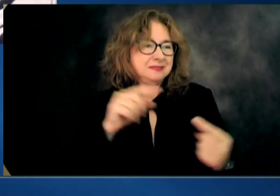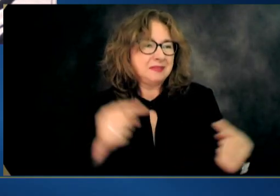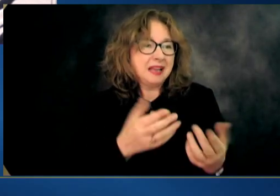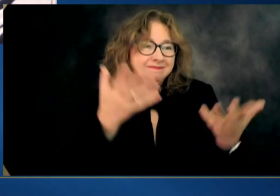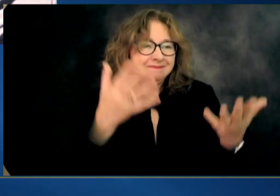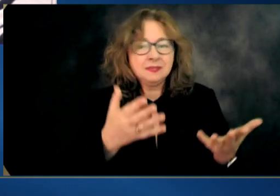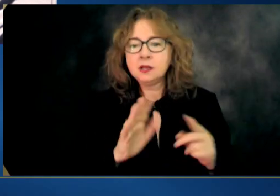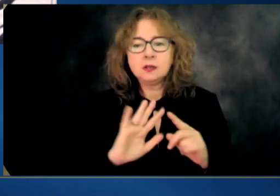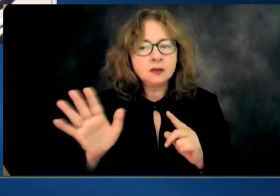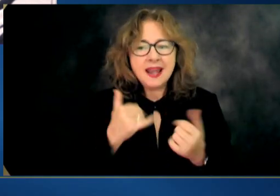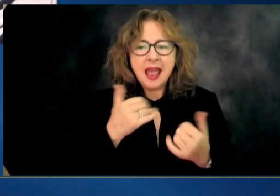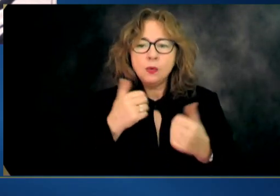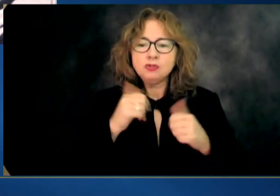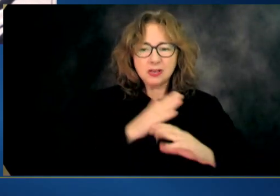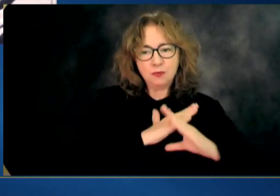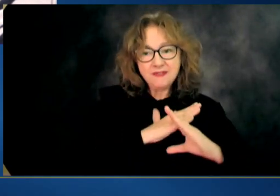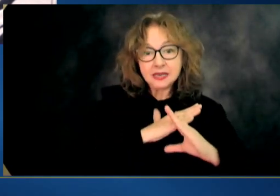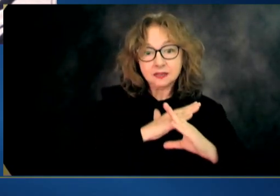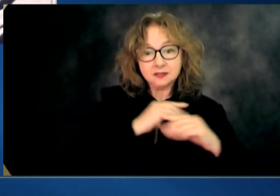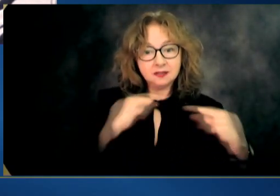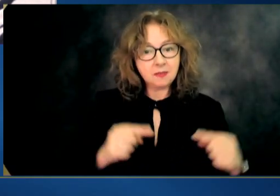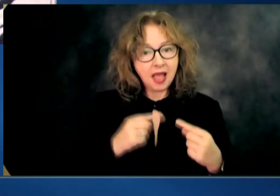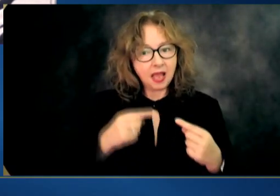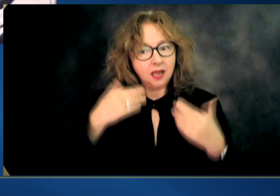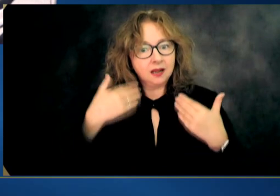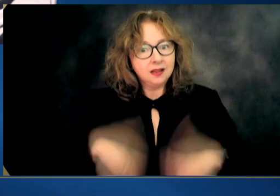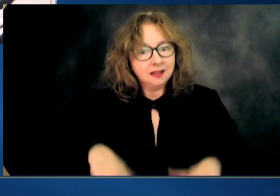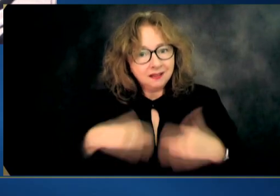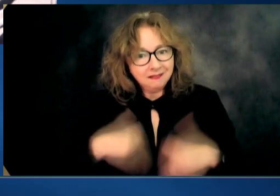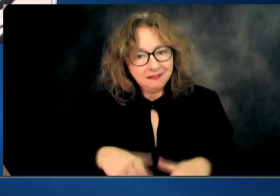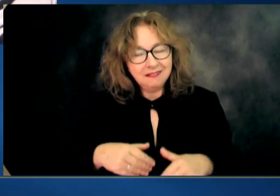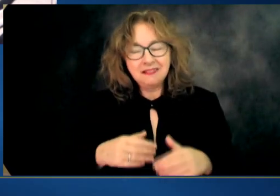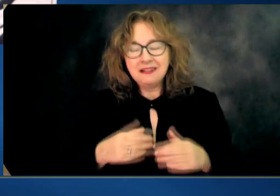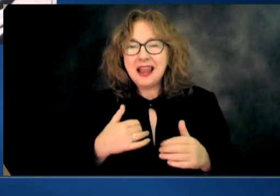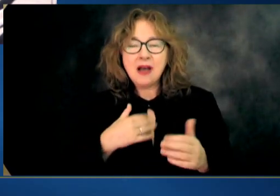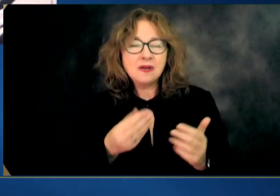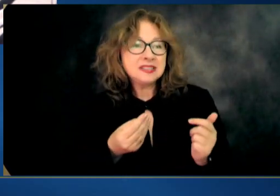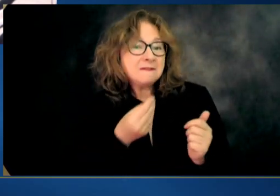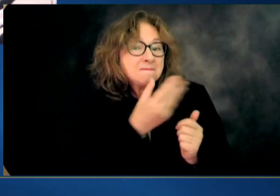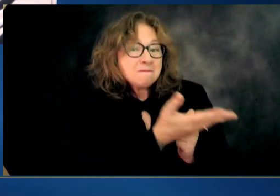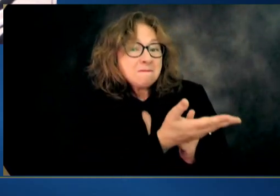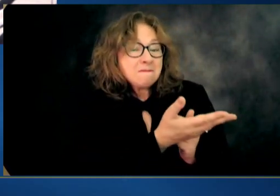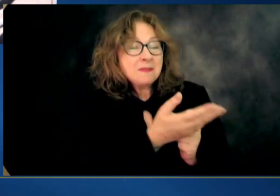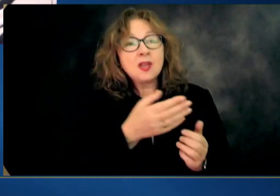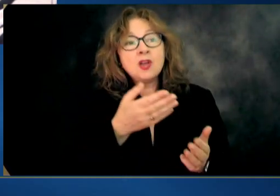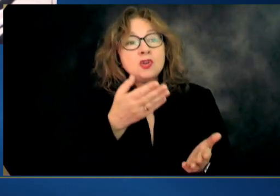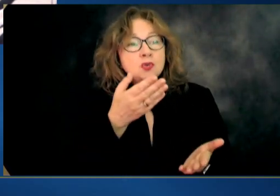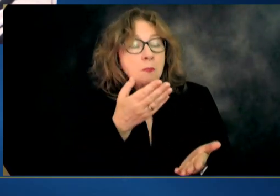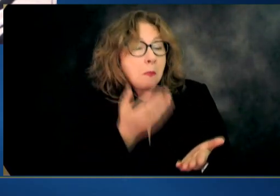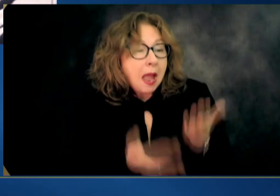be able to give something to someone and say, you might never actually have pain. And it's just a